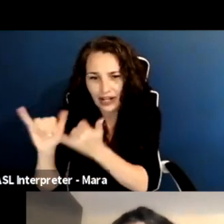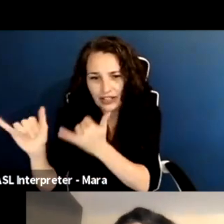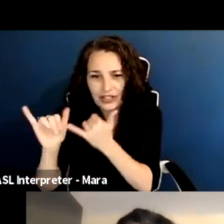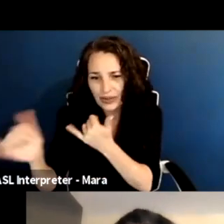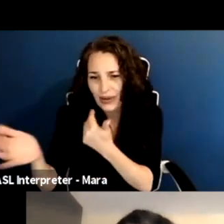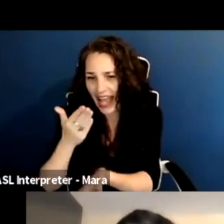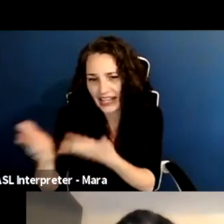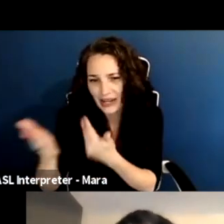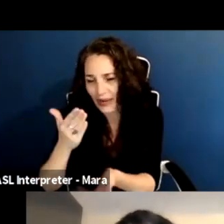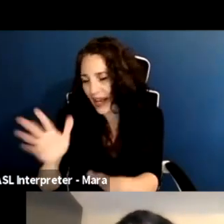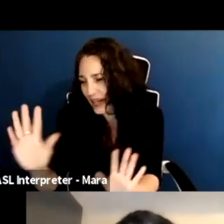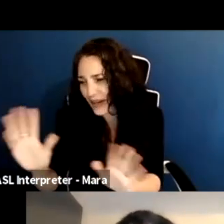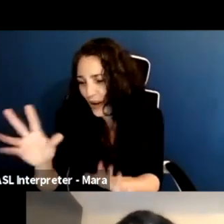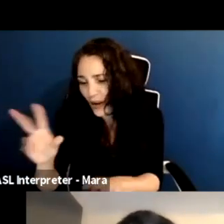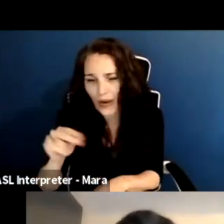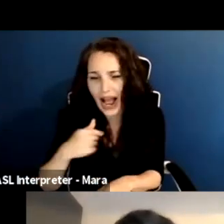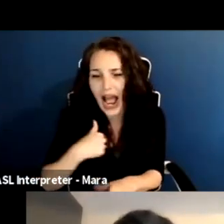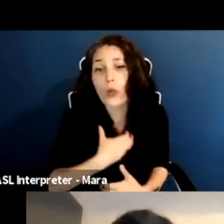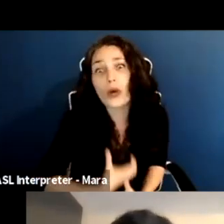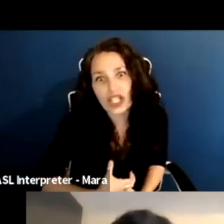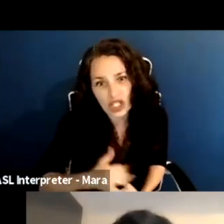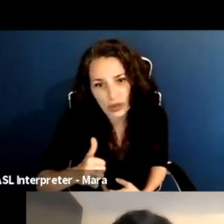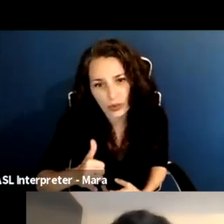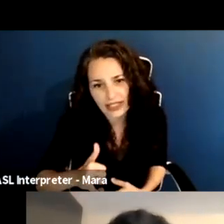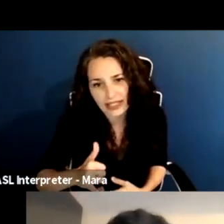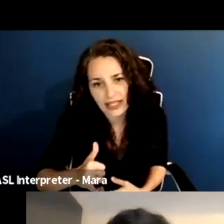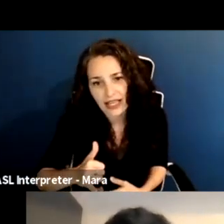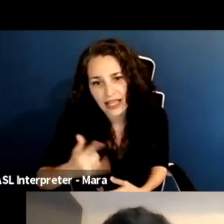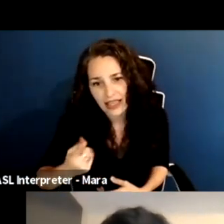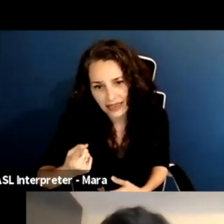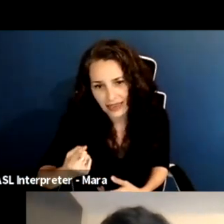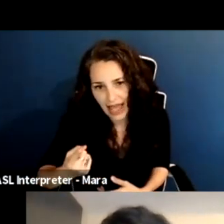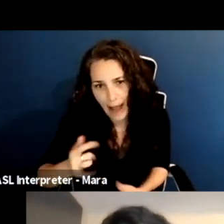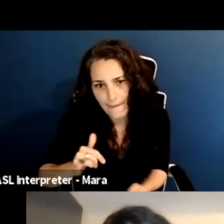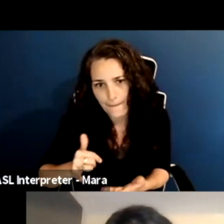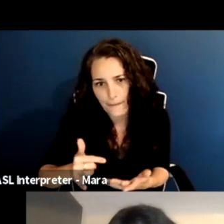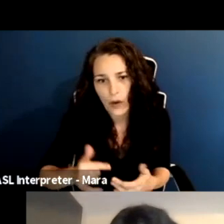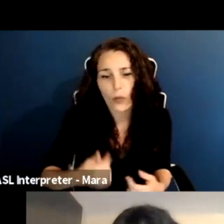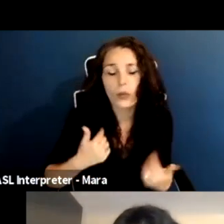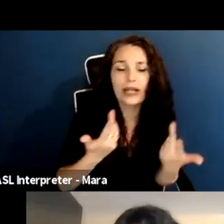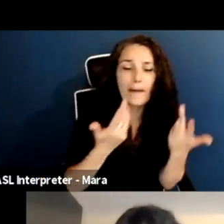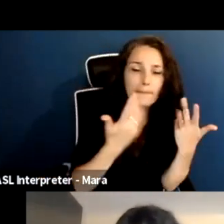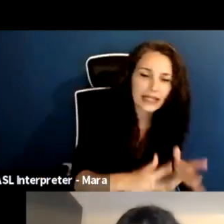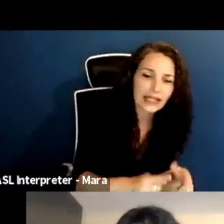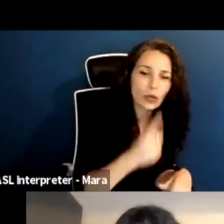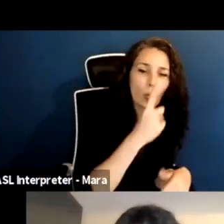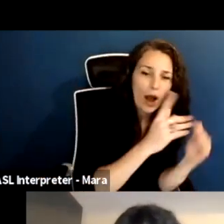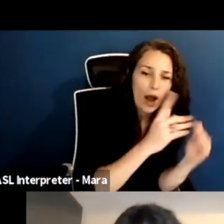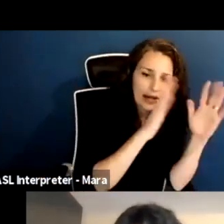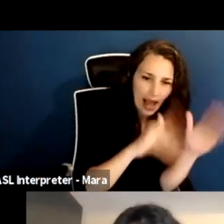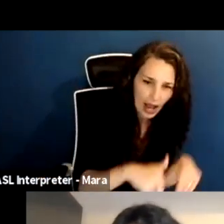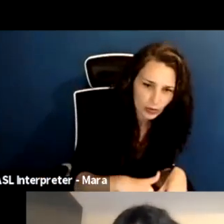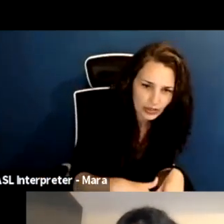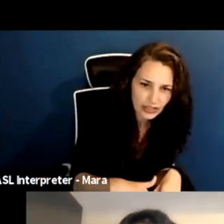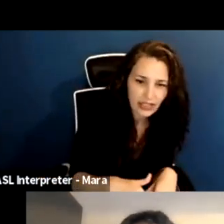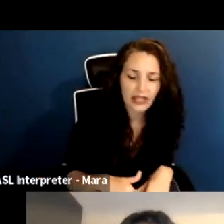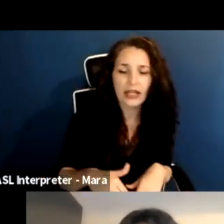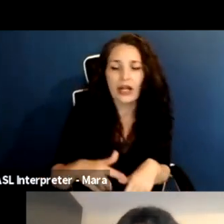but no we've only completed one house and we have two under construction. We're working with our architects for our next four bills which will be across the street